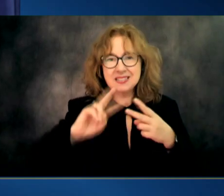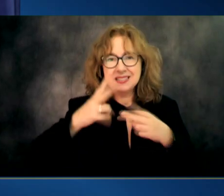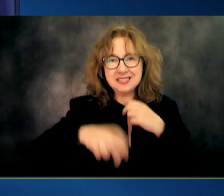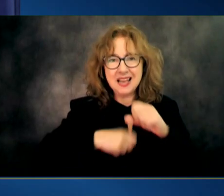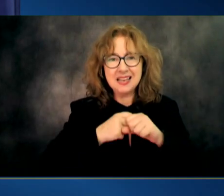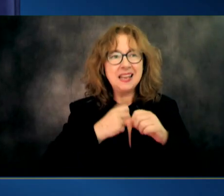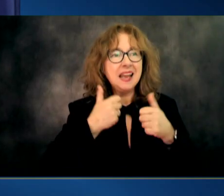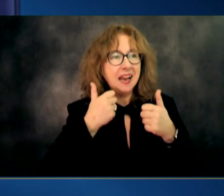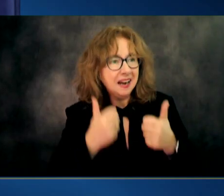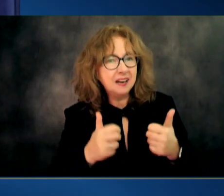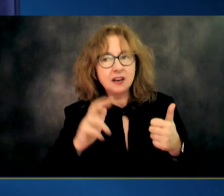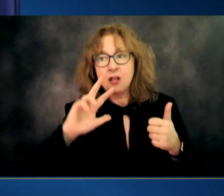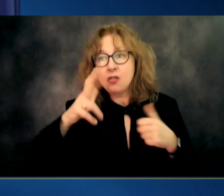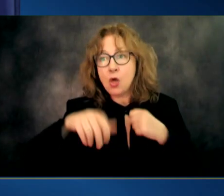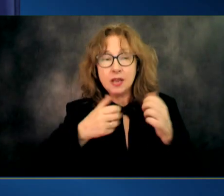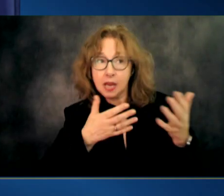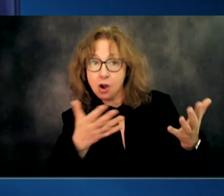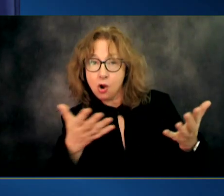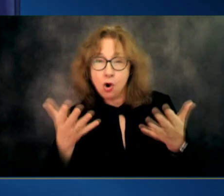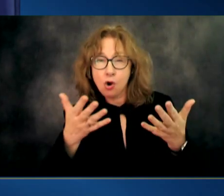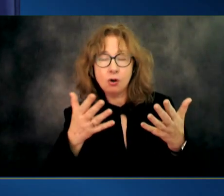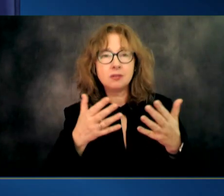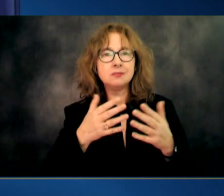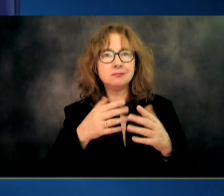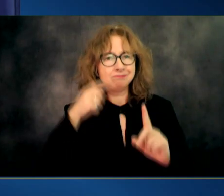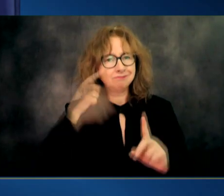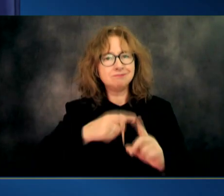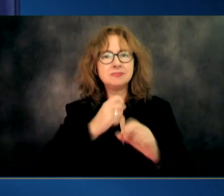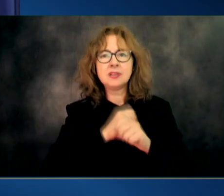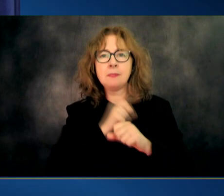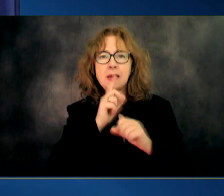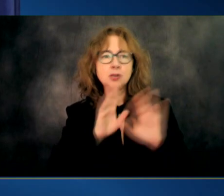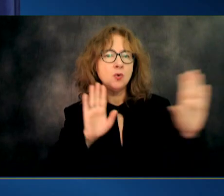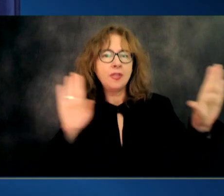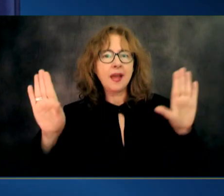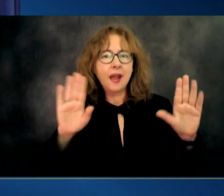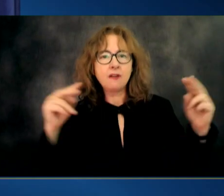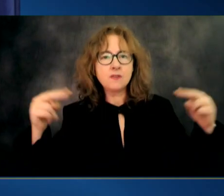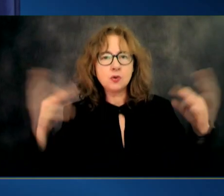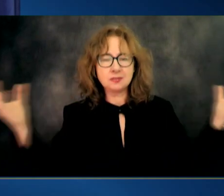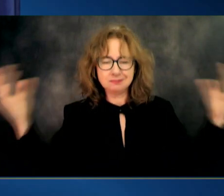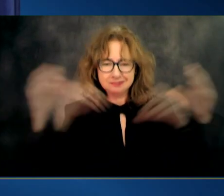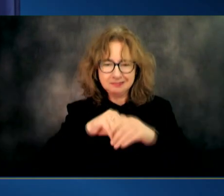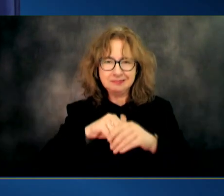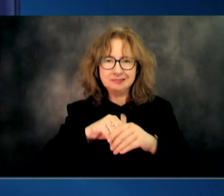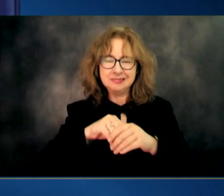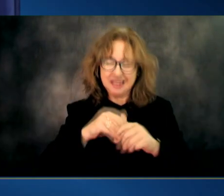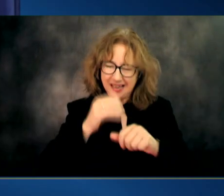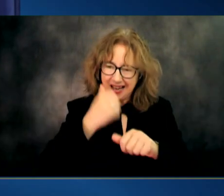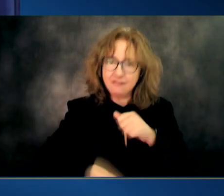goal is to make sure that those voices are a part of every iteration. And we're adjusting as we go